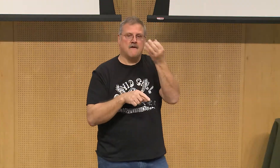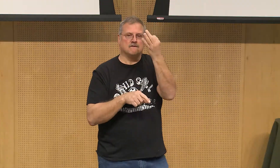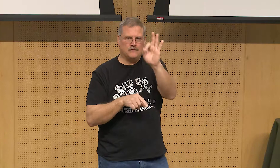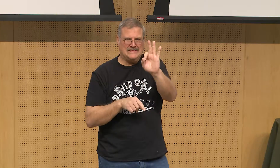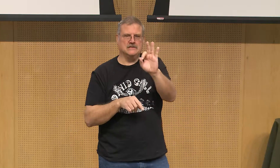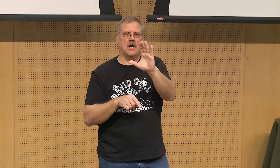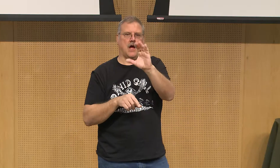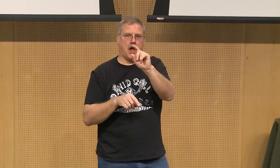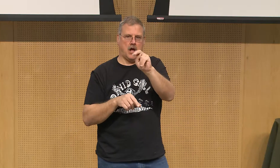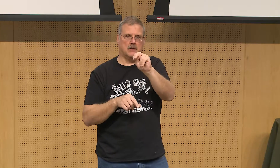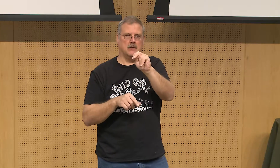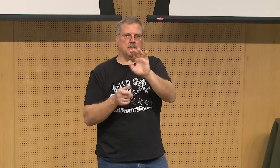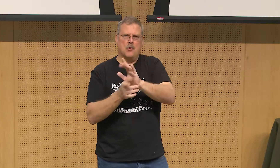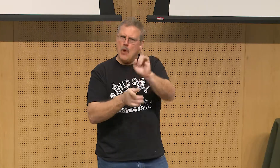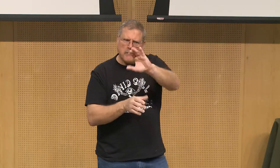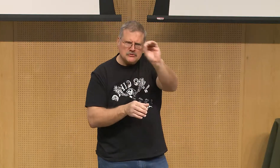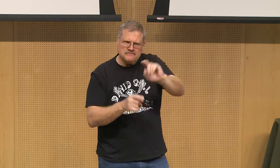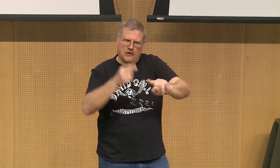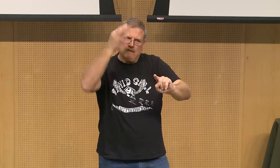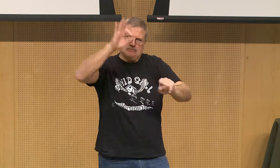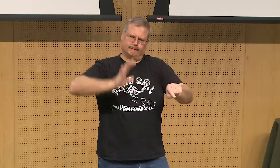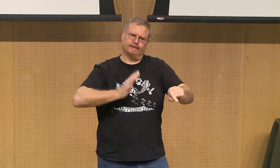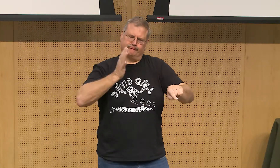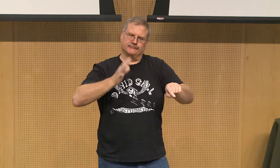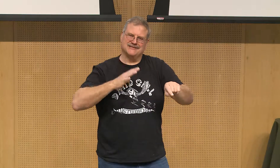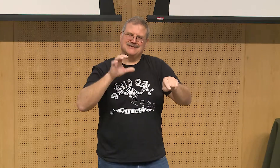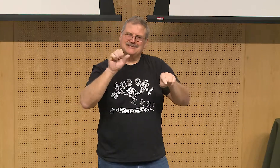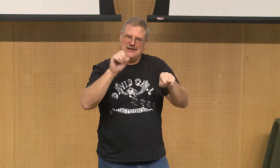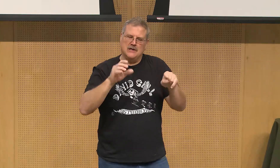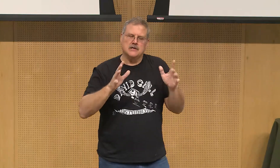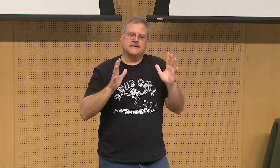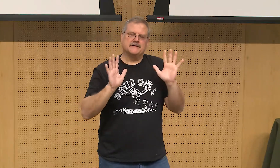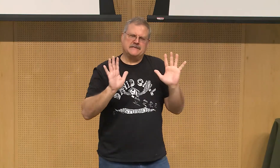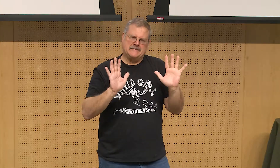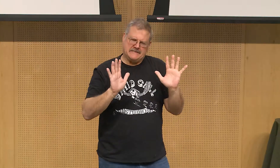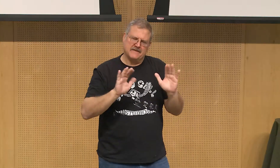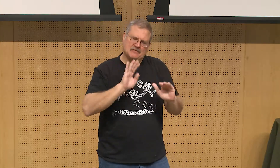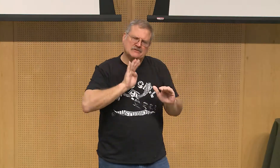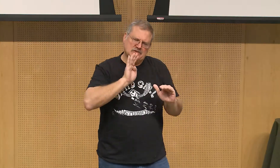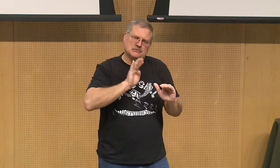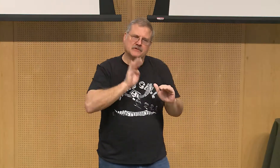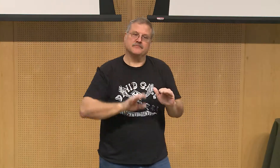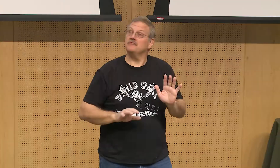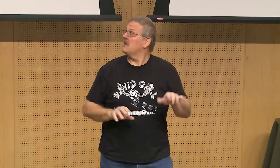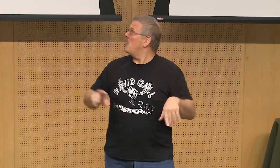These are French-cut paper. It's very expensive, so it was very frustrating when we were hand-rolling.